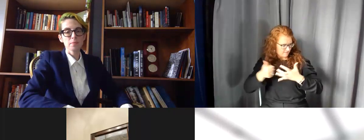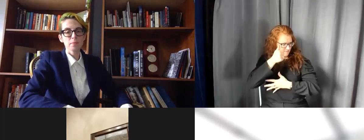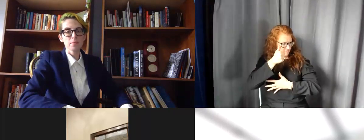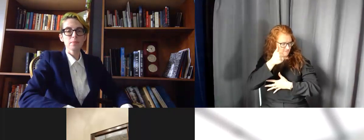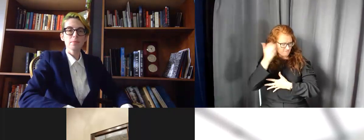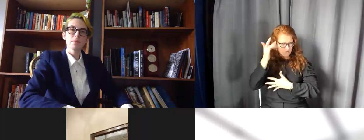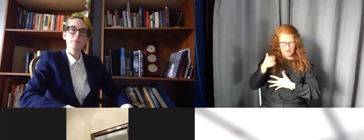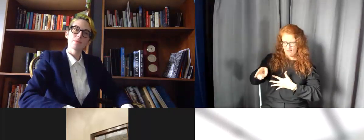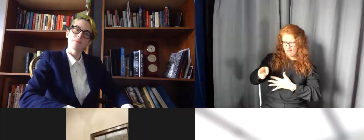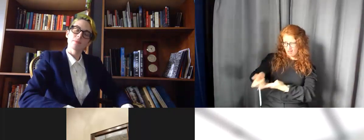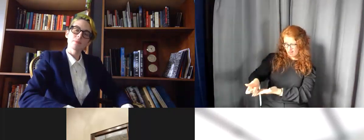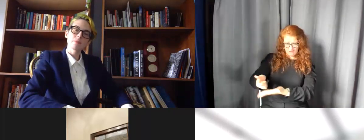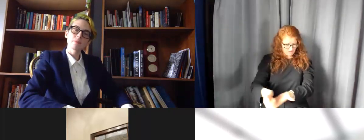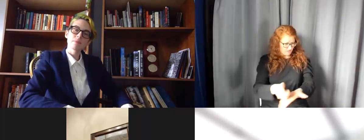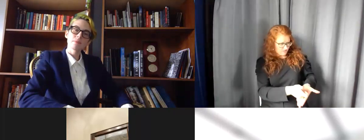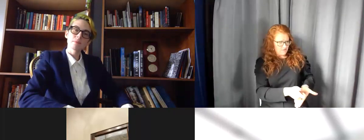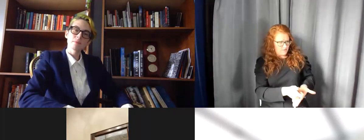Jordan Radford: and that's